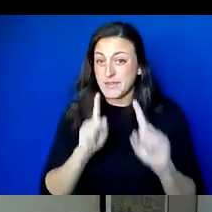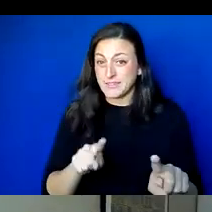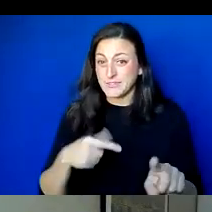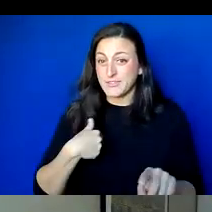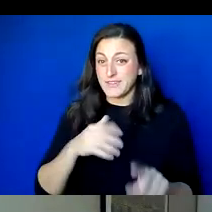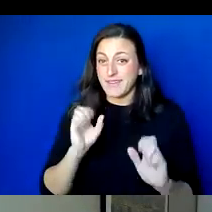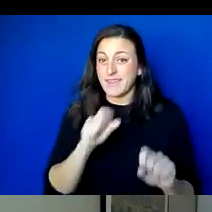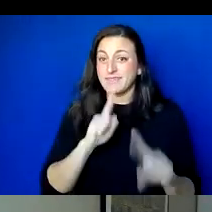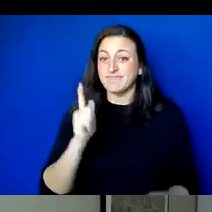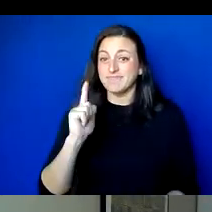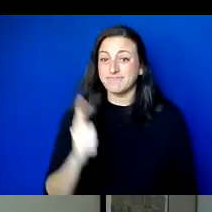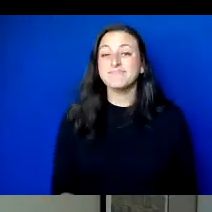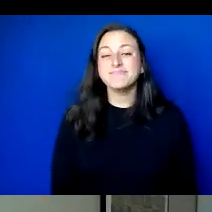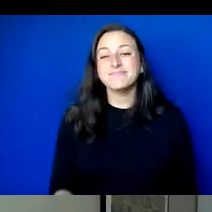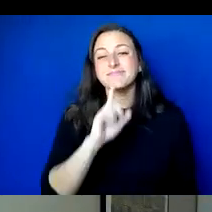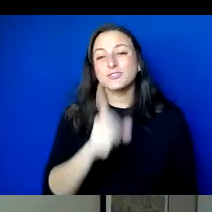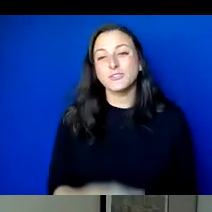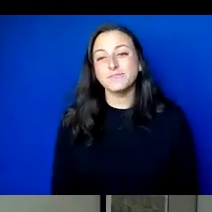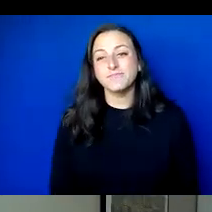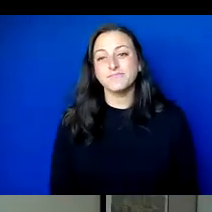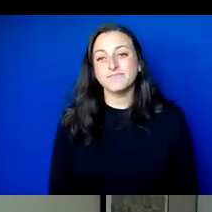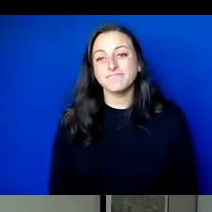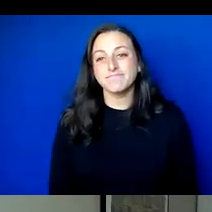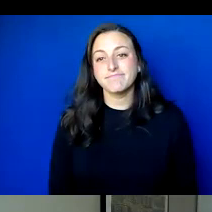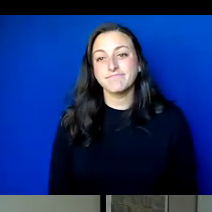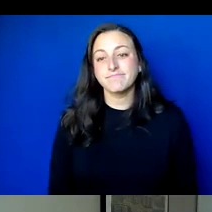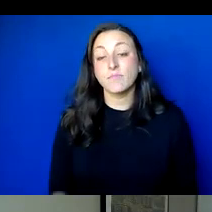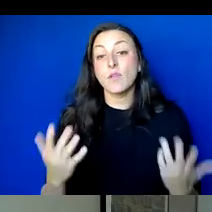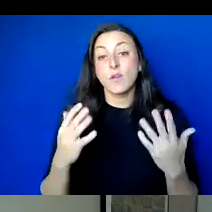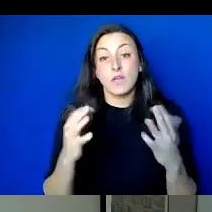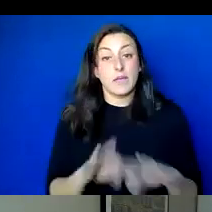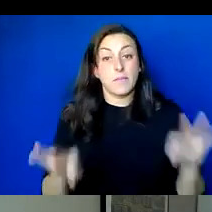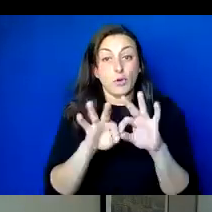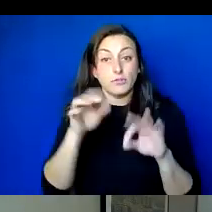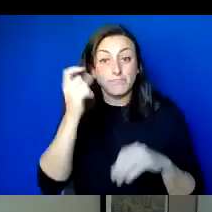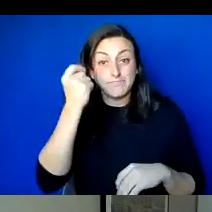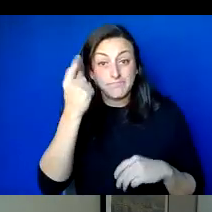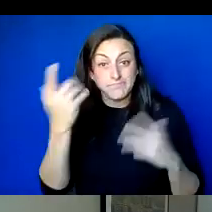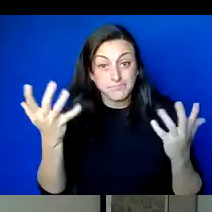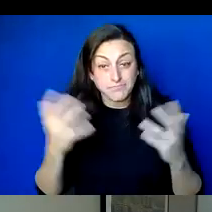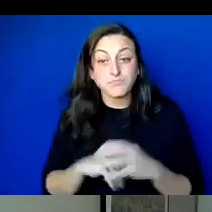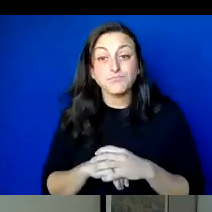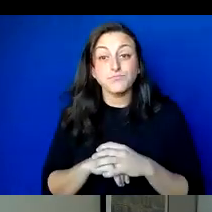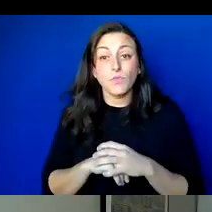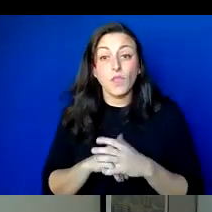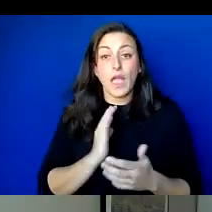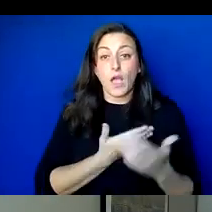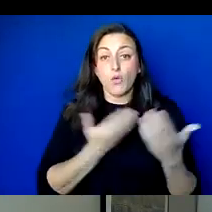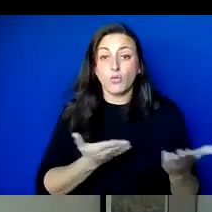Dr. Herlihy: Sure. Yes, so. I think important to note that the recommendations around those chronic